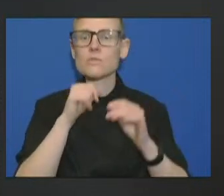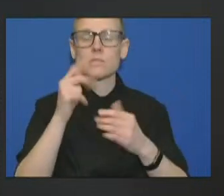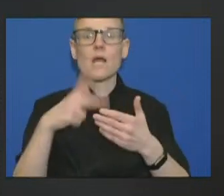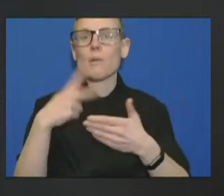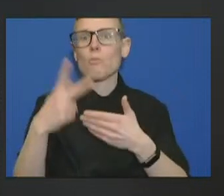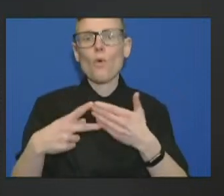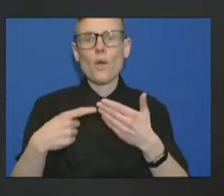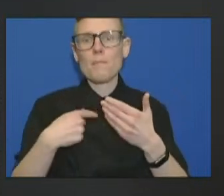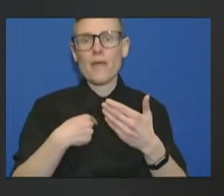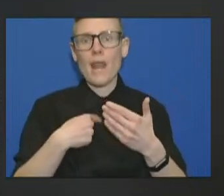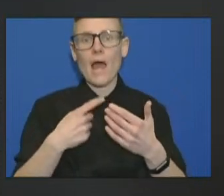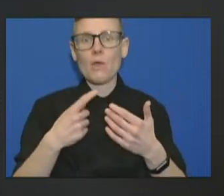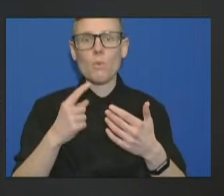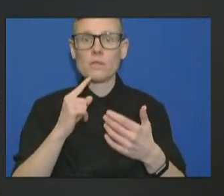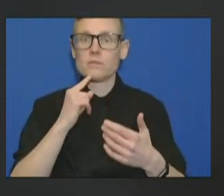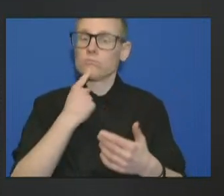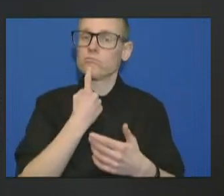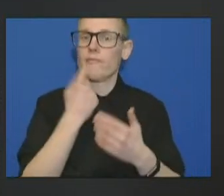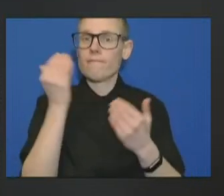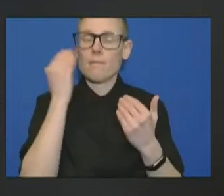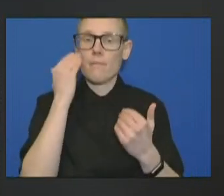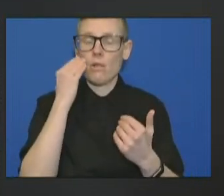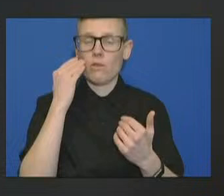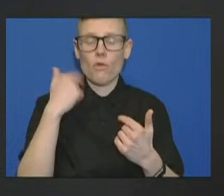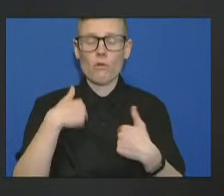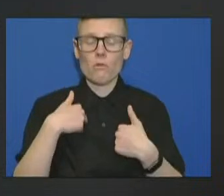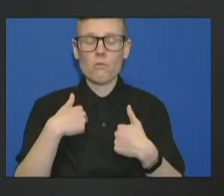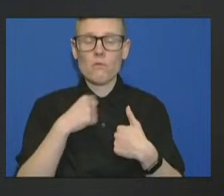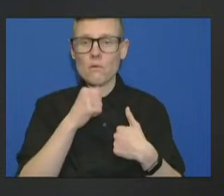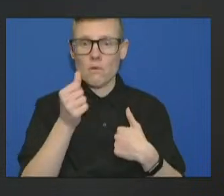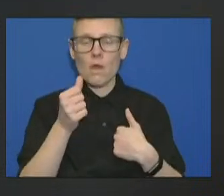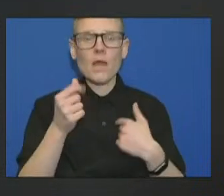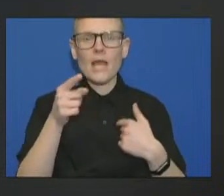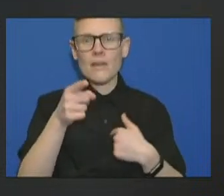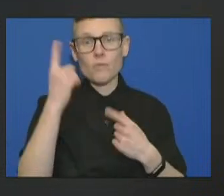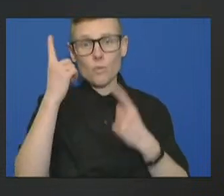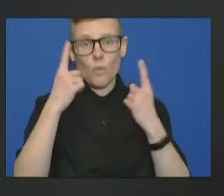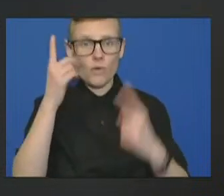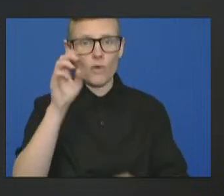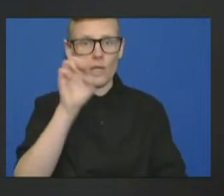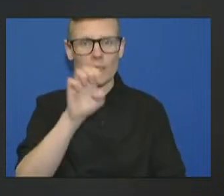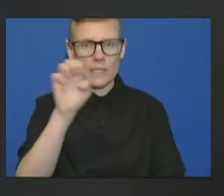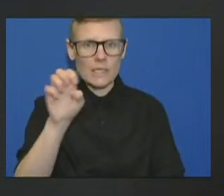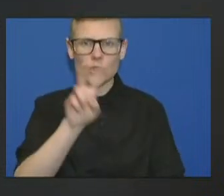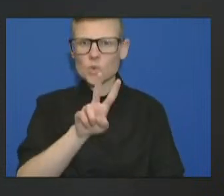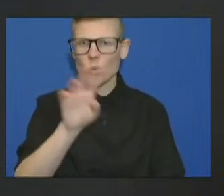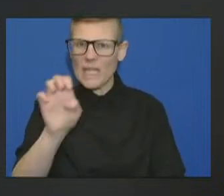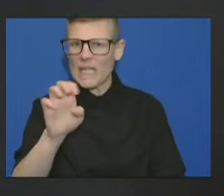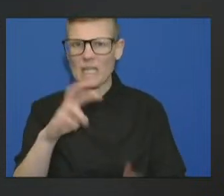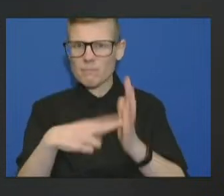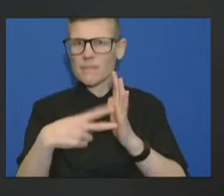that we got at another budget meeting as well. This was not a program that I was tremendously